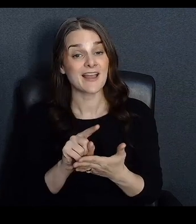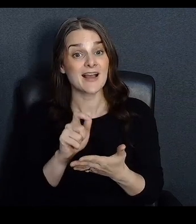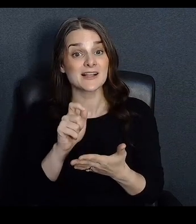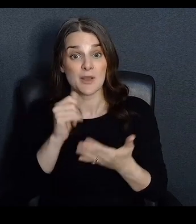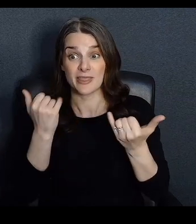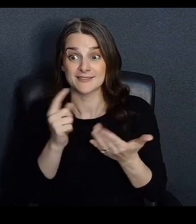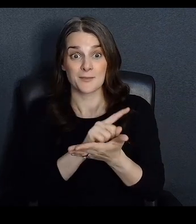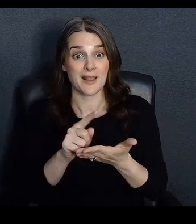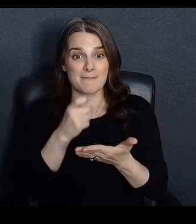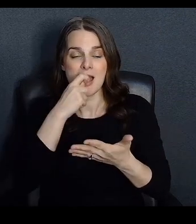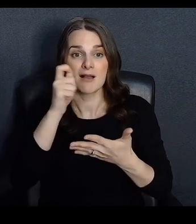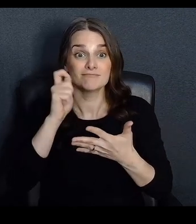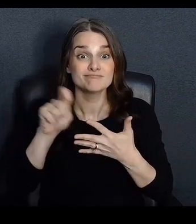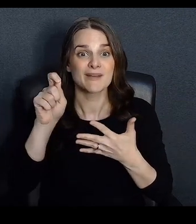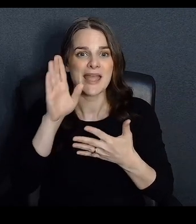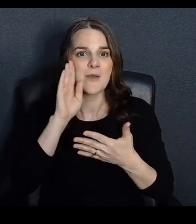it's going to just move itself to next week's list.